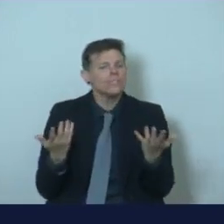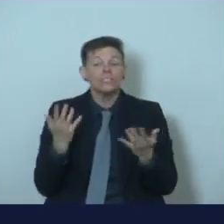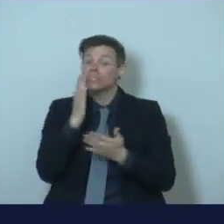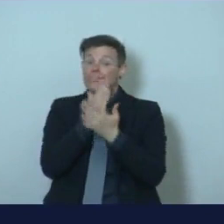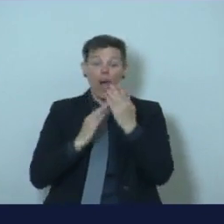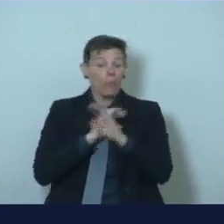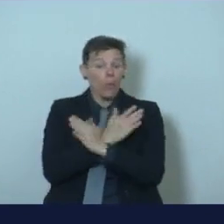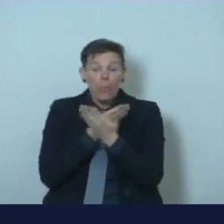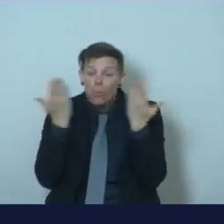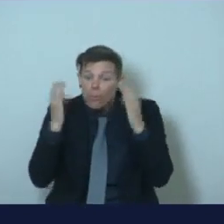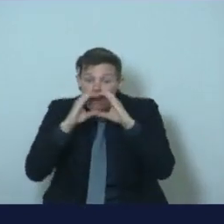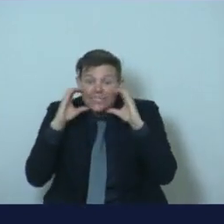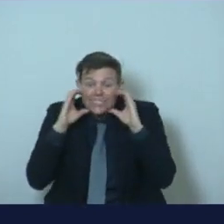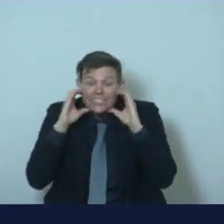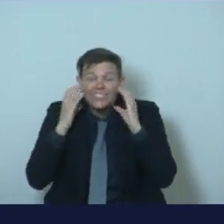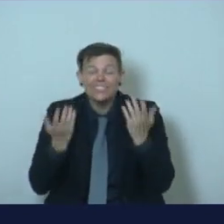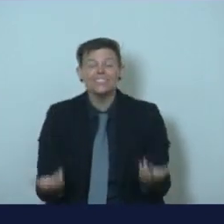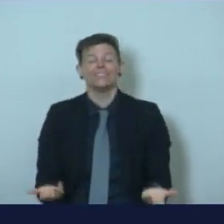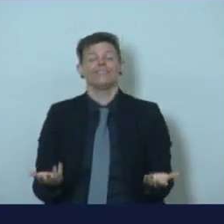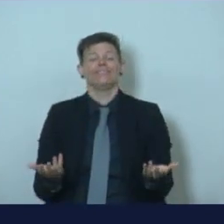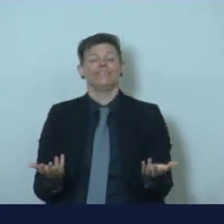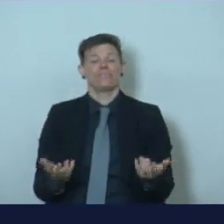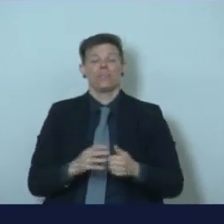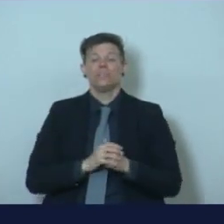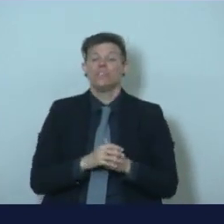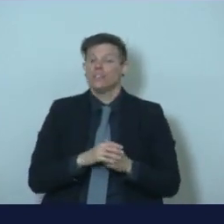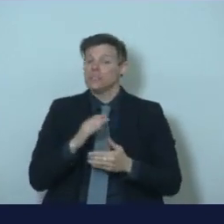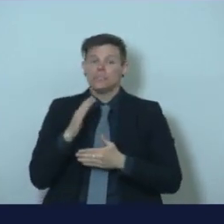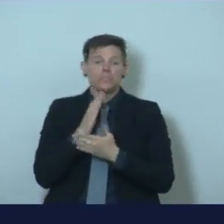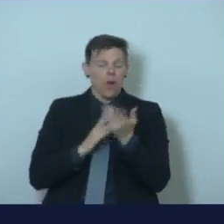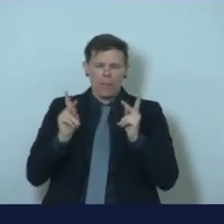WE ARE NOT SOCIAL DIPS STAKING. WE ARE NOT WEARING MASKS.